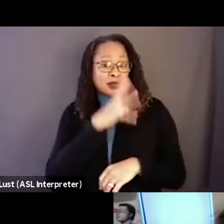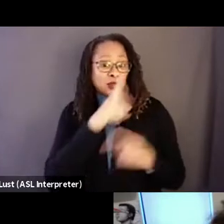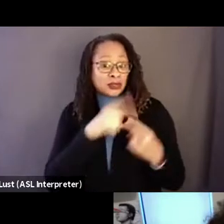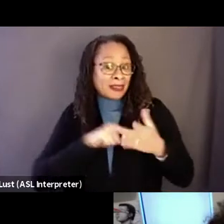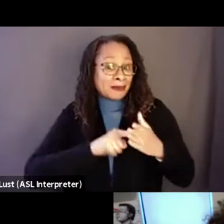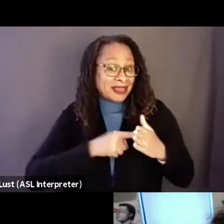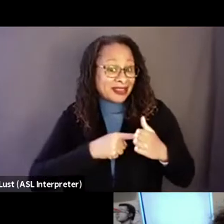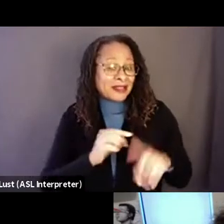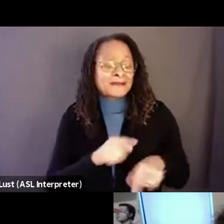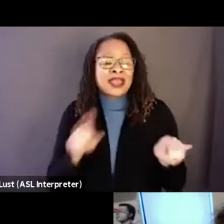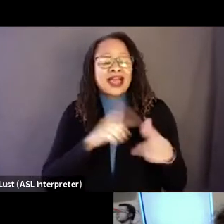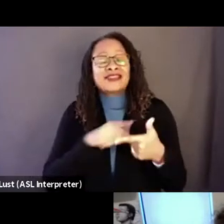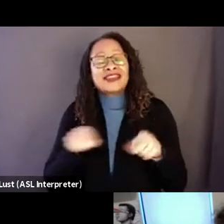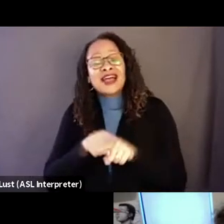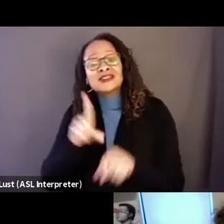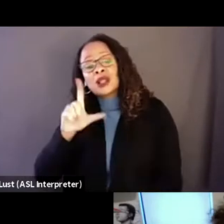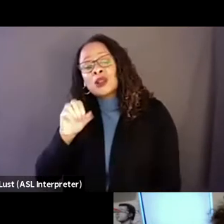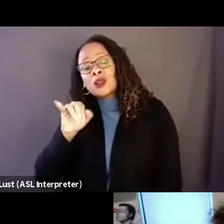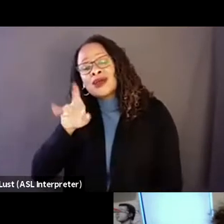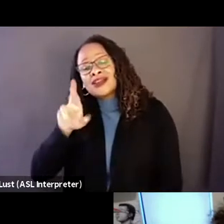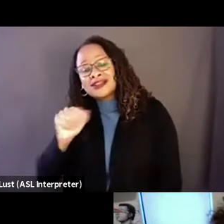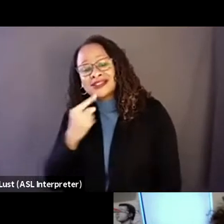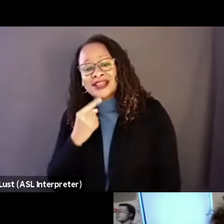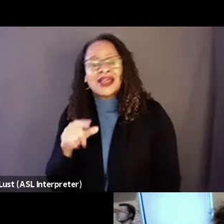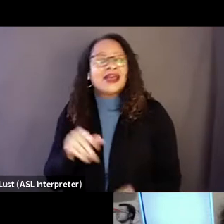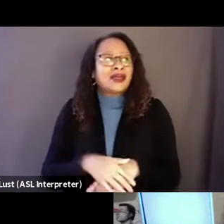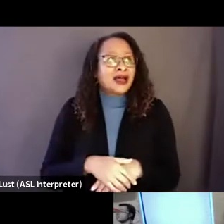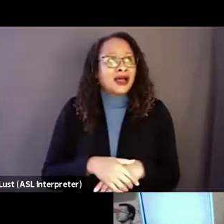And then as Loira was saying, also the idea that just by definition within the space